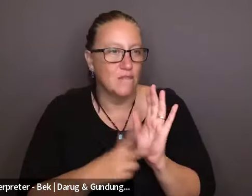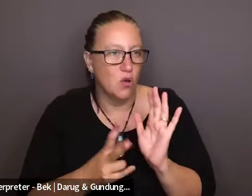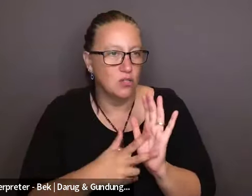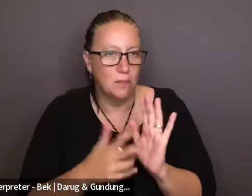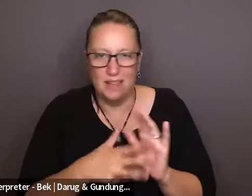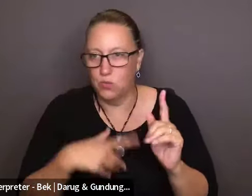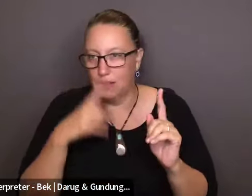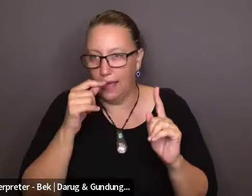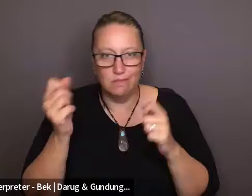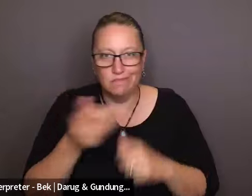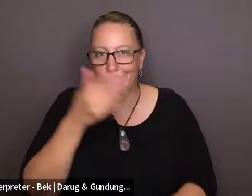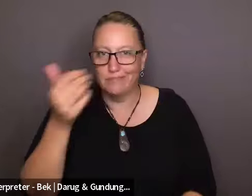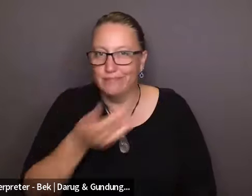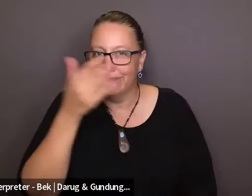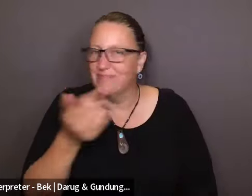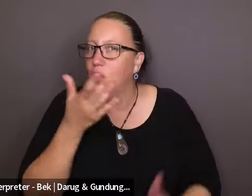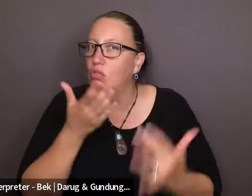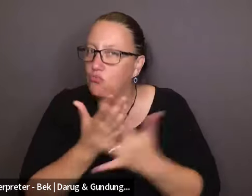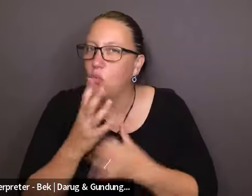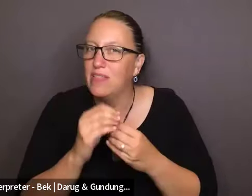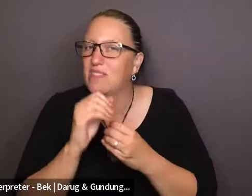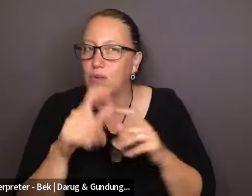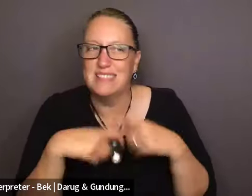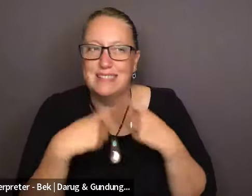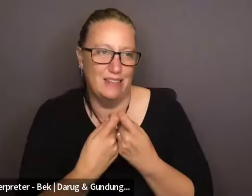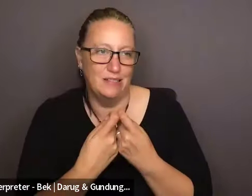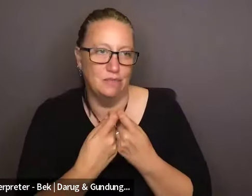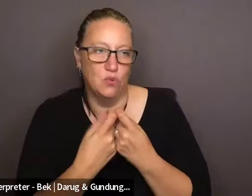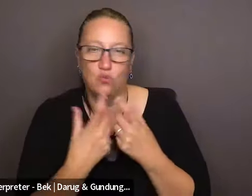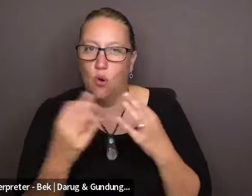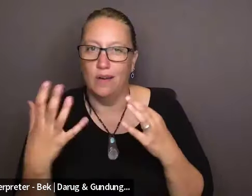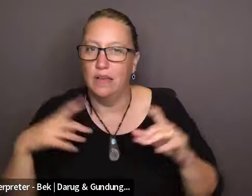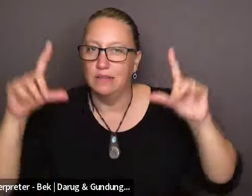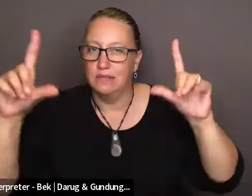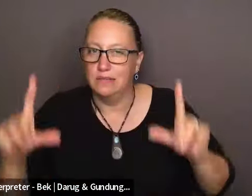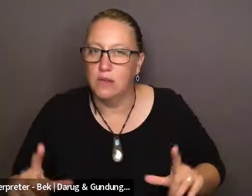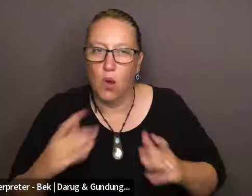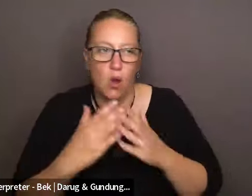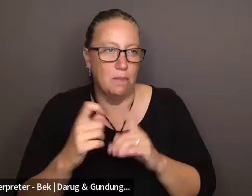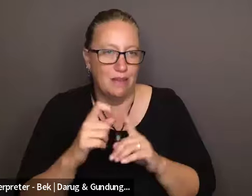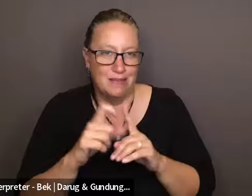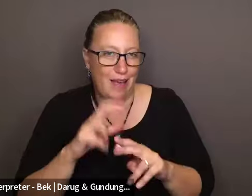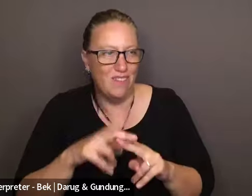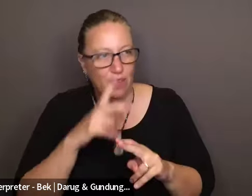get it in one email. We'll specifically send you the slides in PowerPoint version so that you can actually go